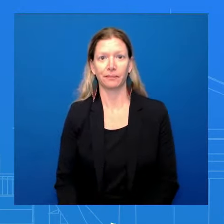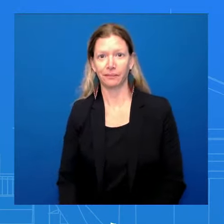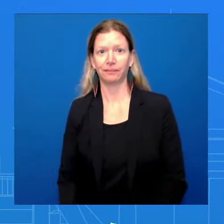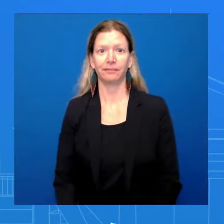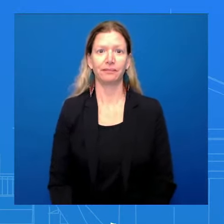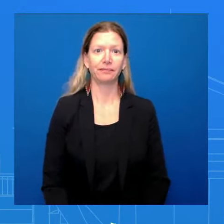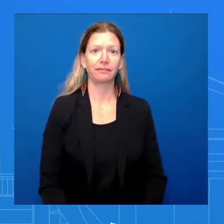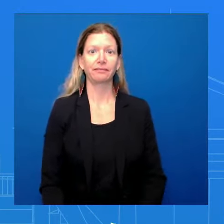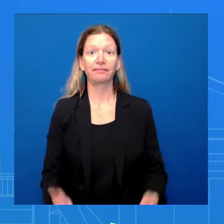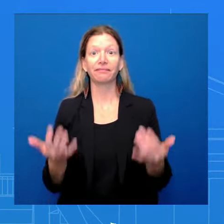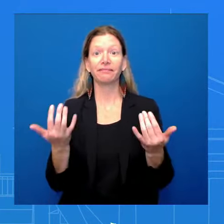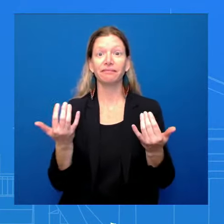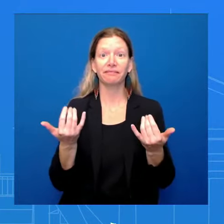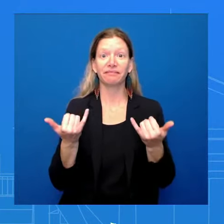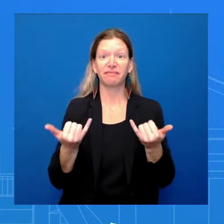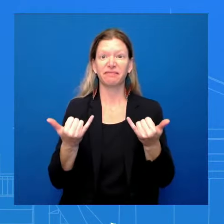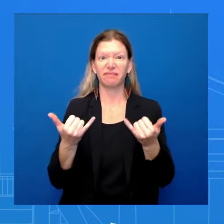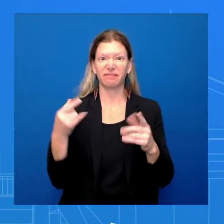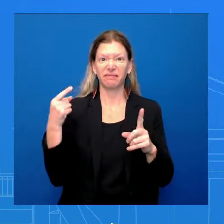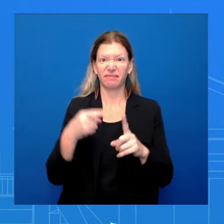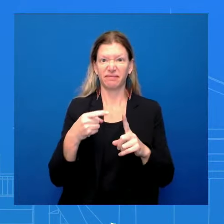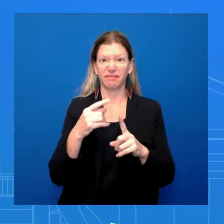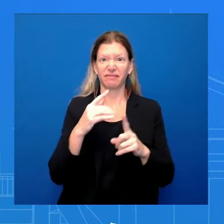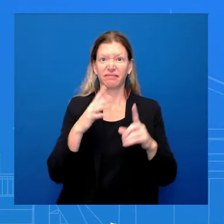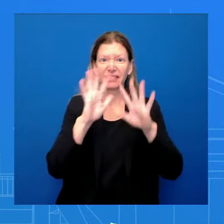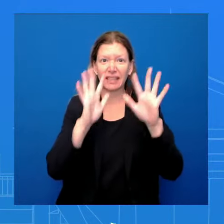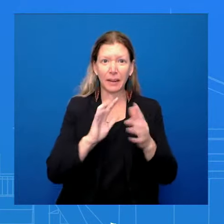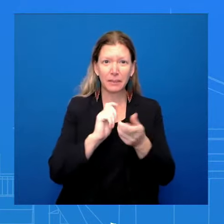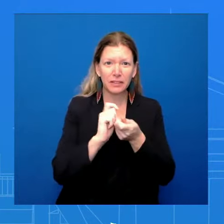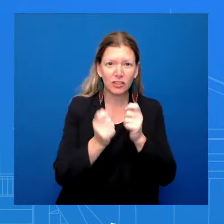about making the General Assembly a more -- making the U.N. a more representative